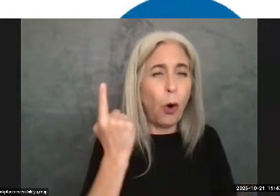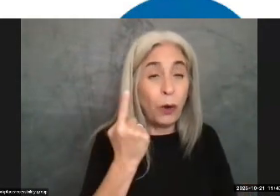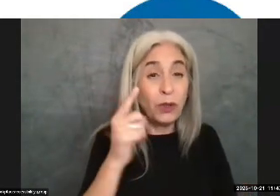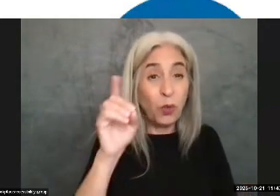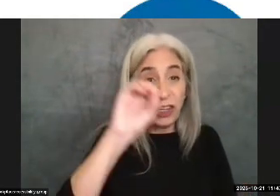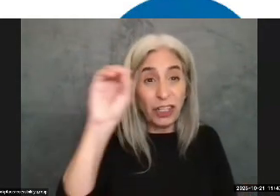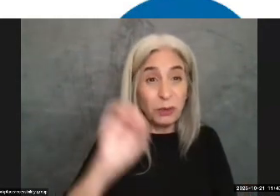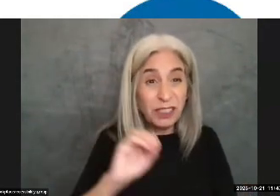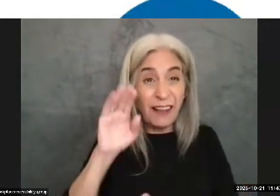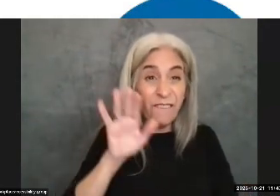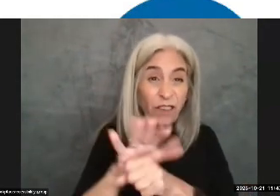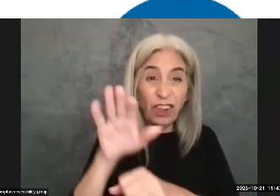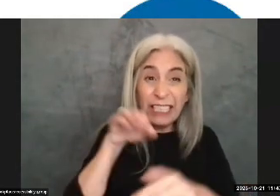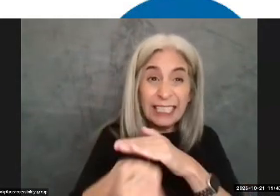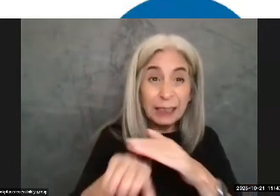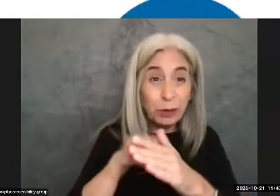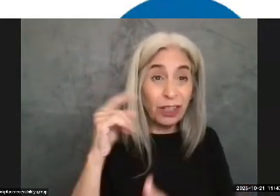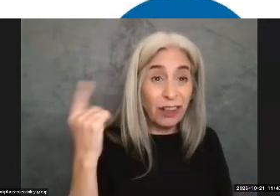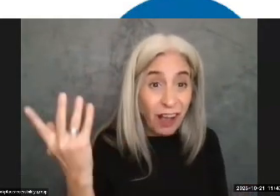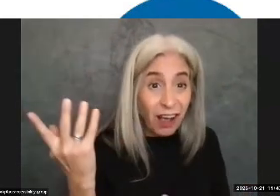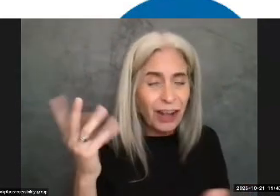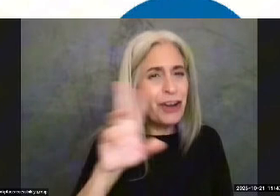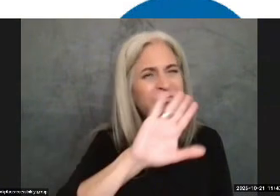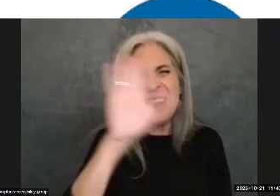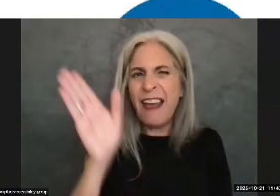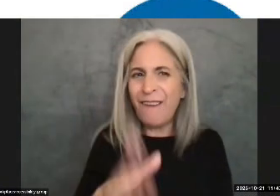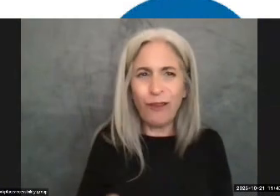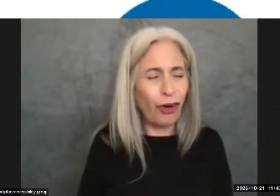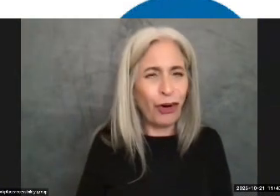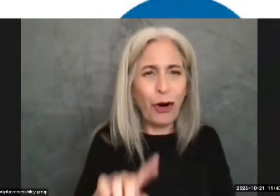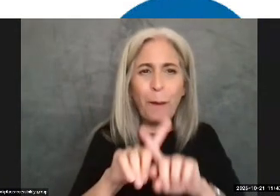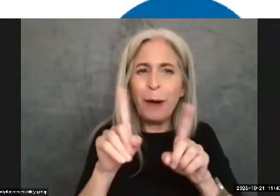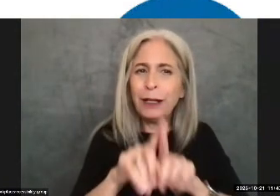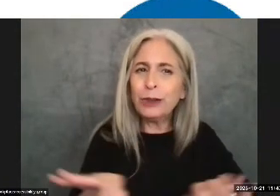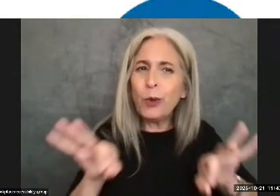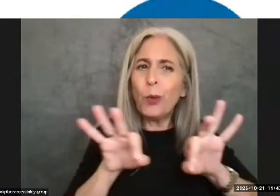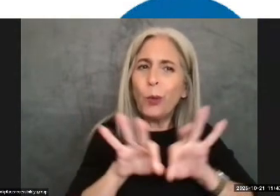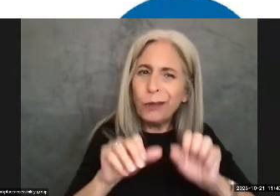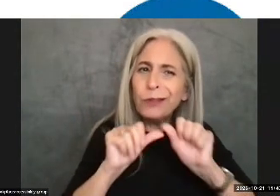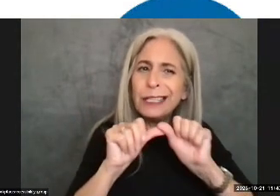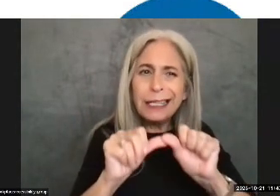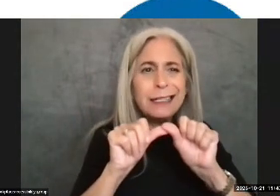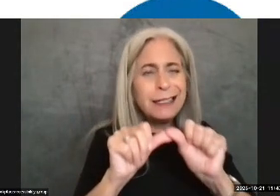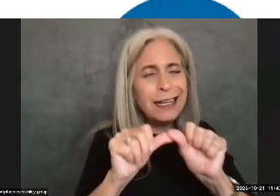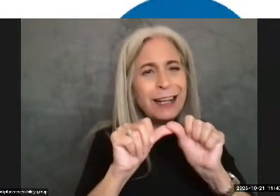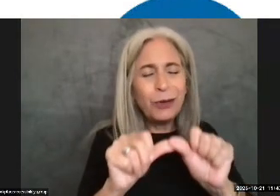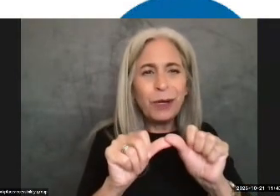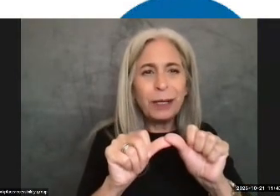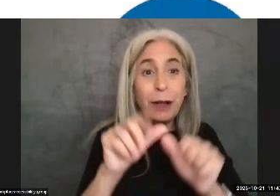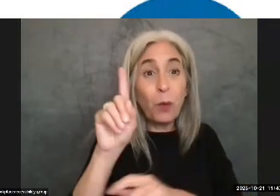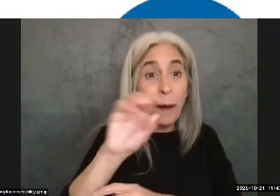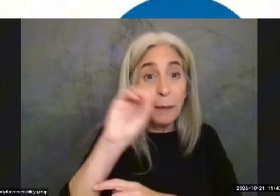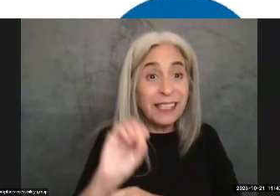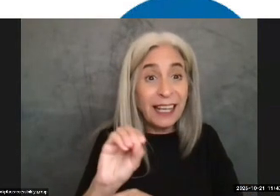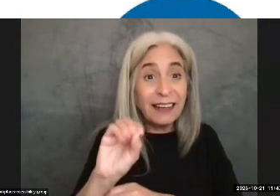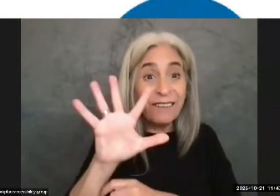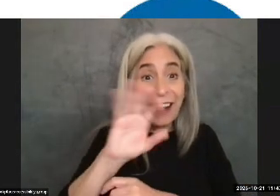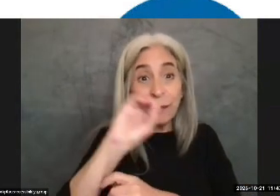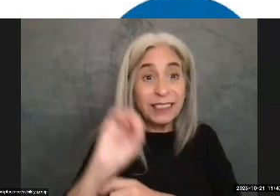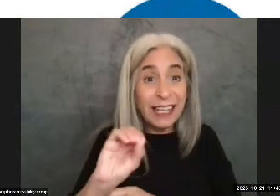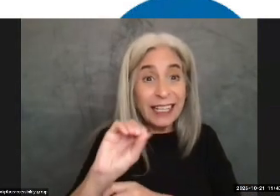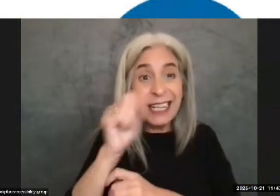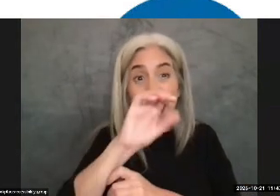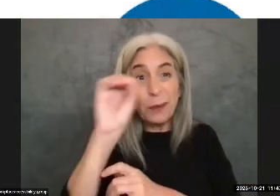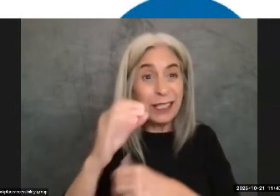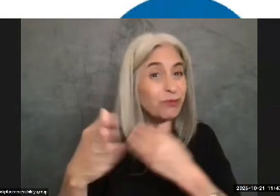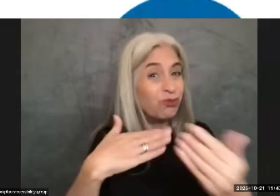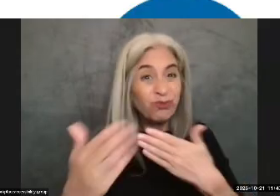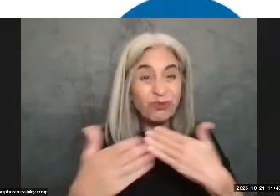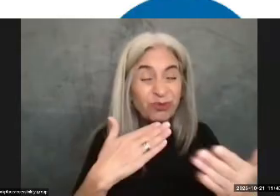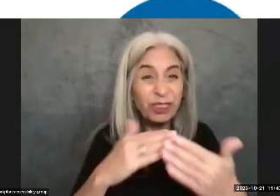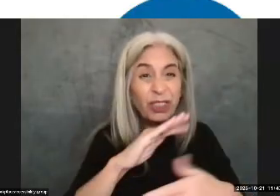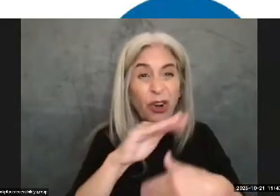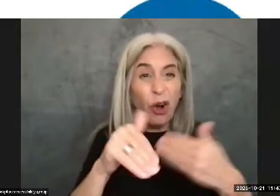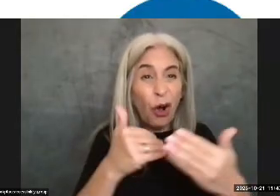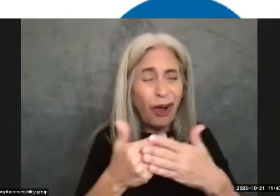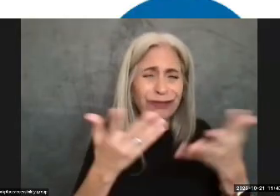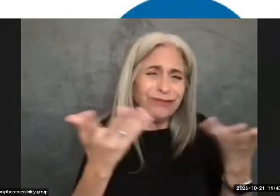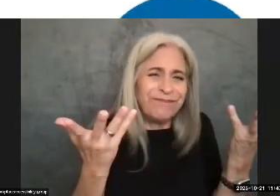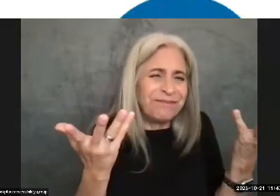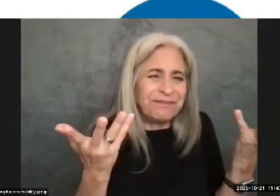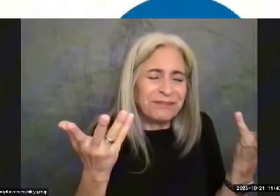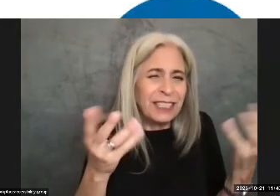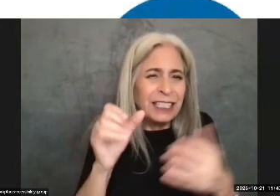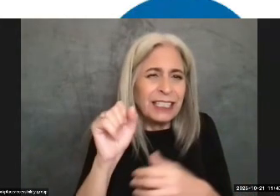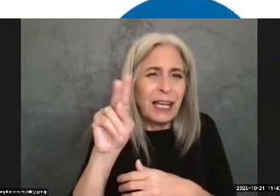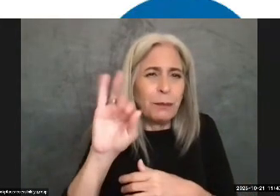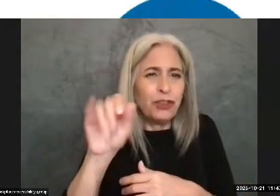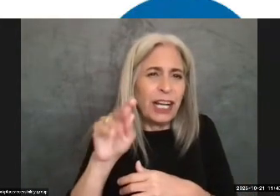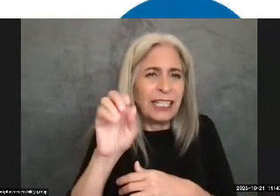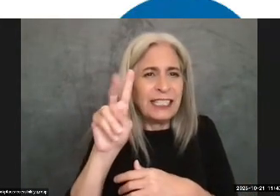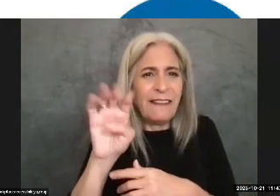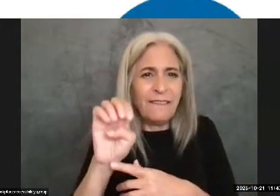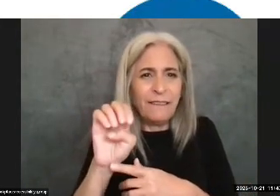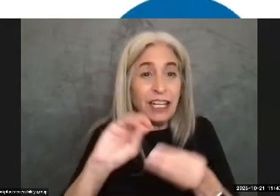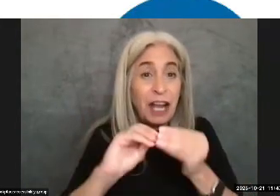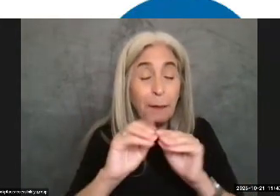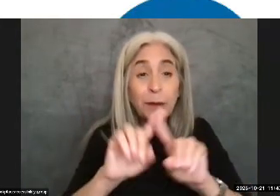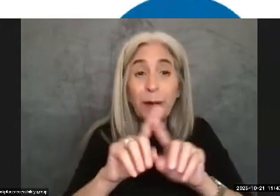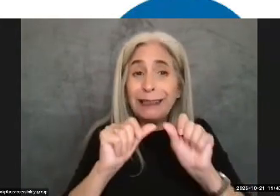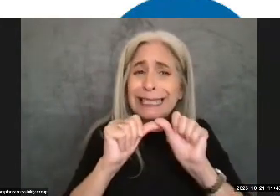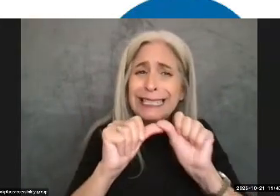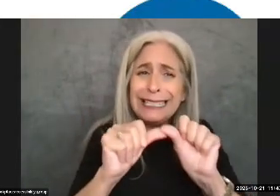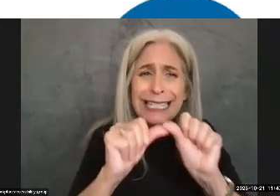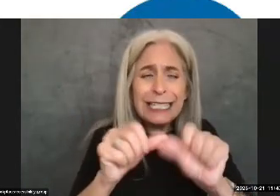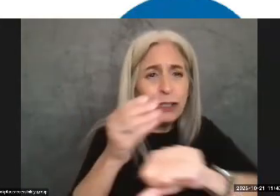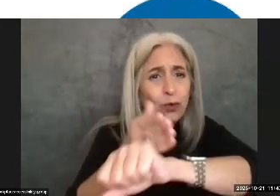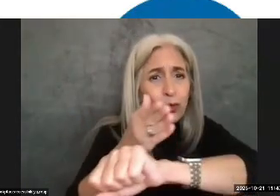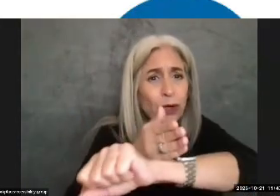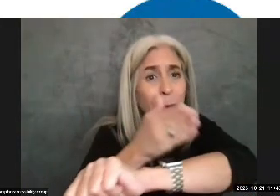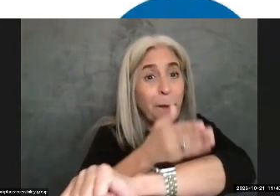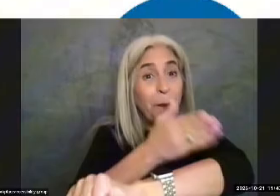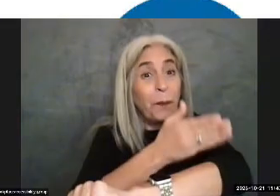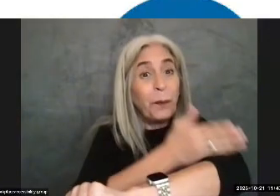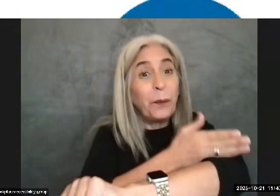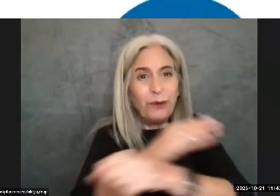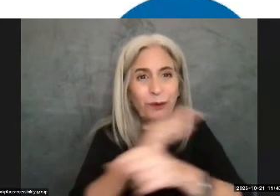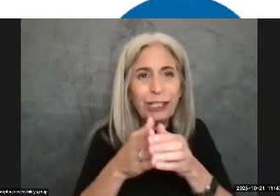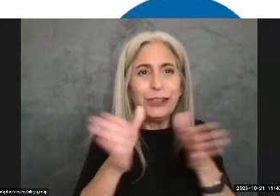Kathleen DeForest: you will never be 100% accessible, but I truly believe that it's worthwhile to continue to be, you know, 1%, 5%, 10%, whatever, those are all very subjective numbers, but just continuing to improve.